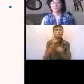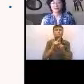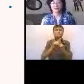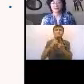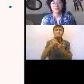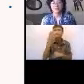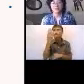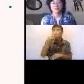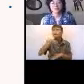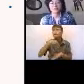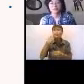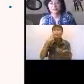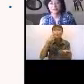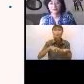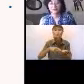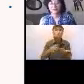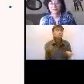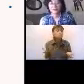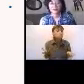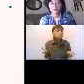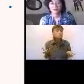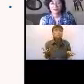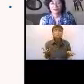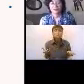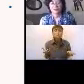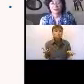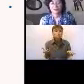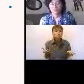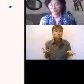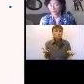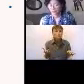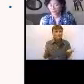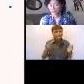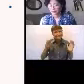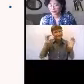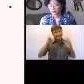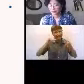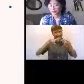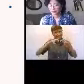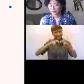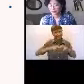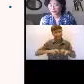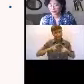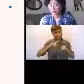to be all the time but it's really important. I would even say, go as far to say that I